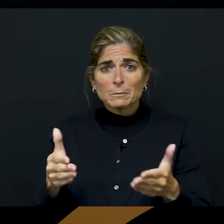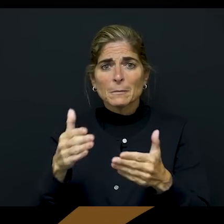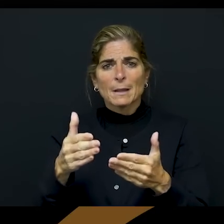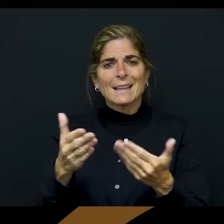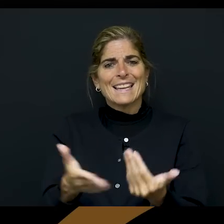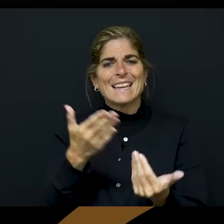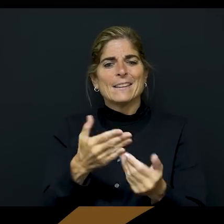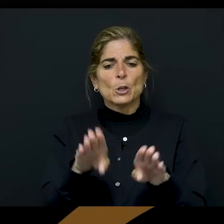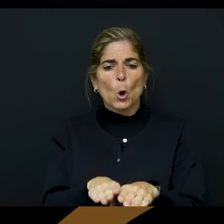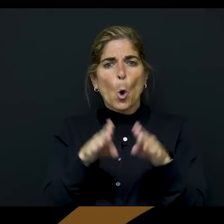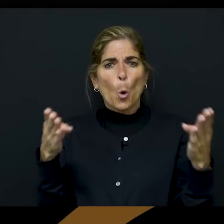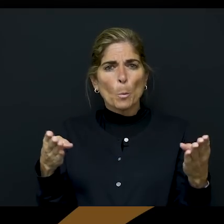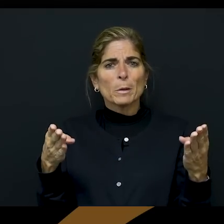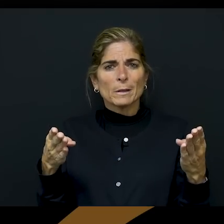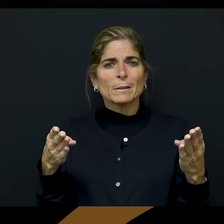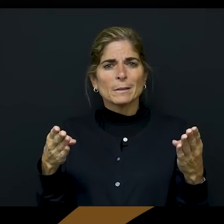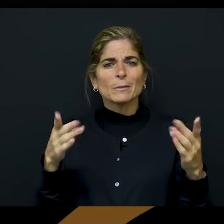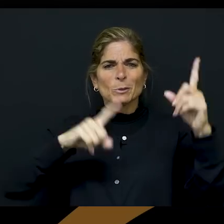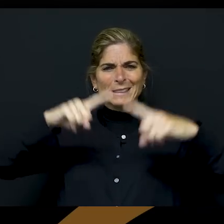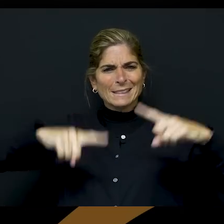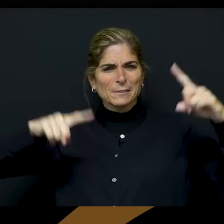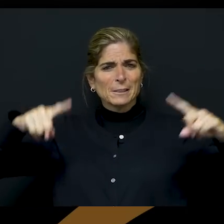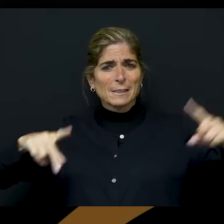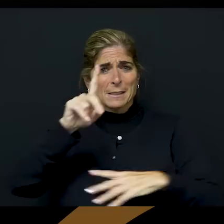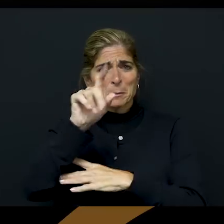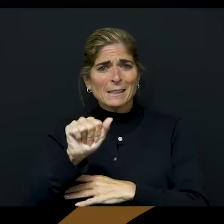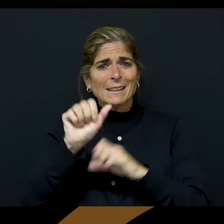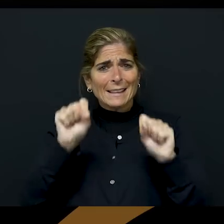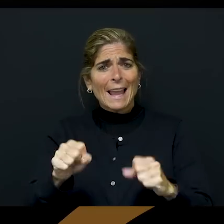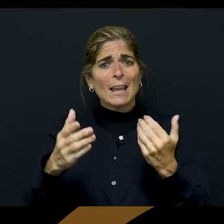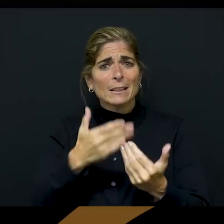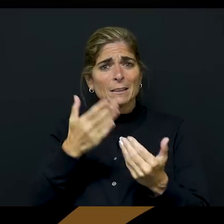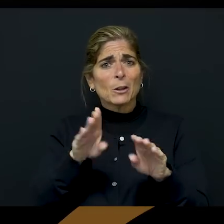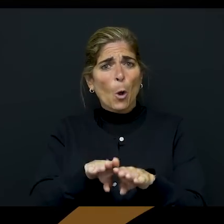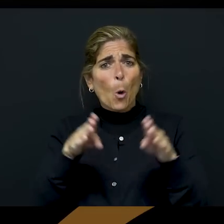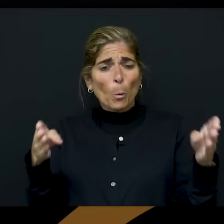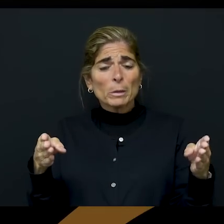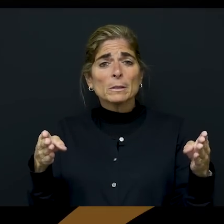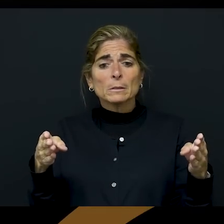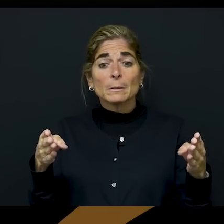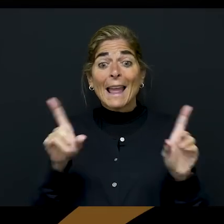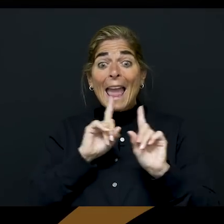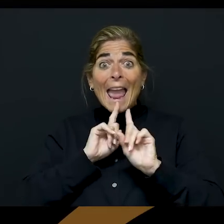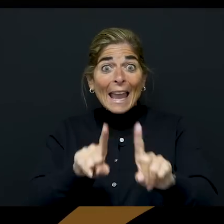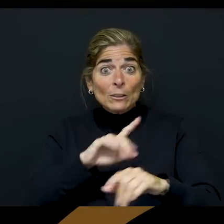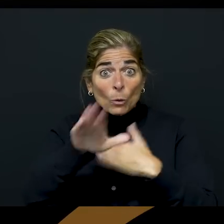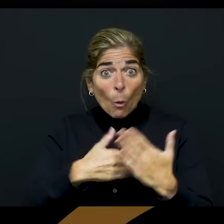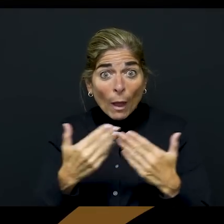innovating in our products and our packaging to make our products easier to open for people with a wide range of disabilities.